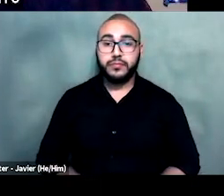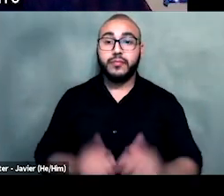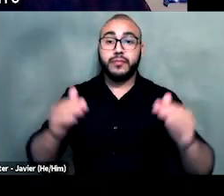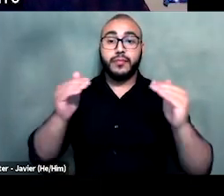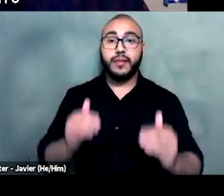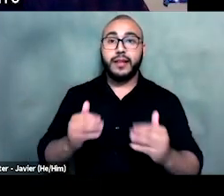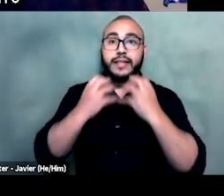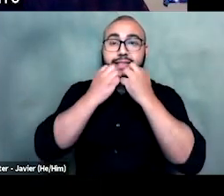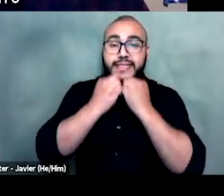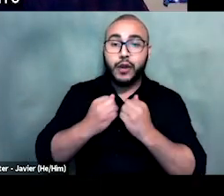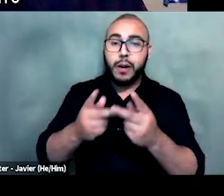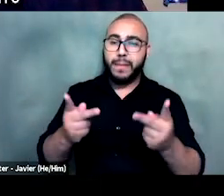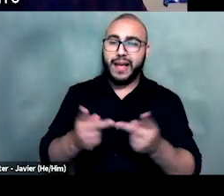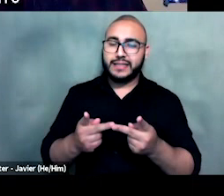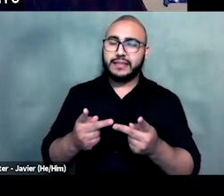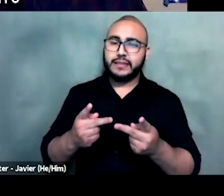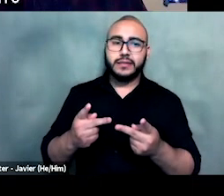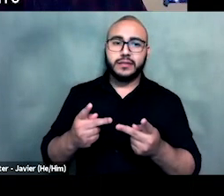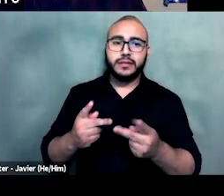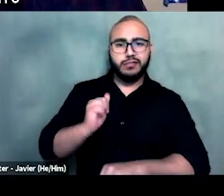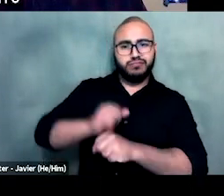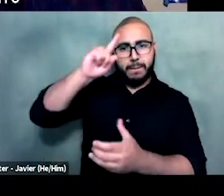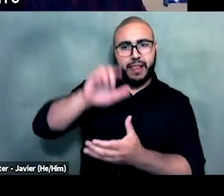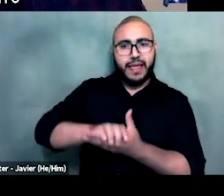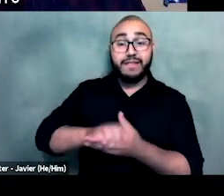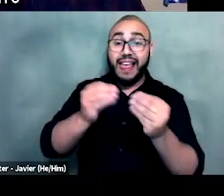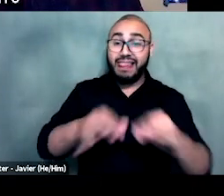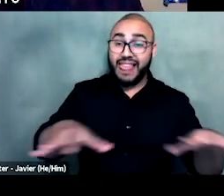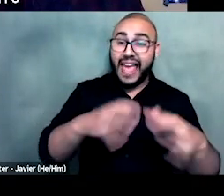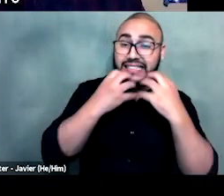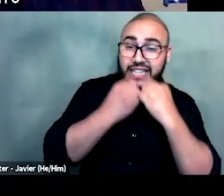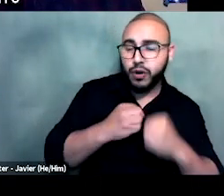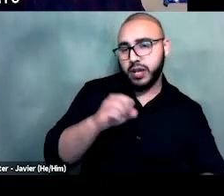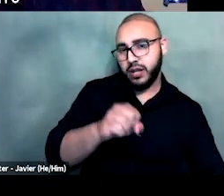places, there is this belief that the land is sacred, yes, but there are certain places